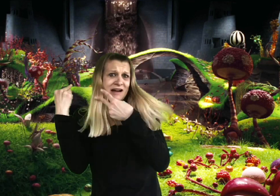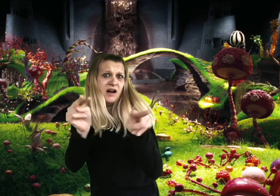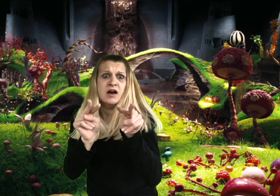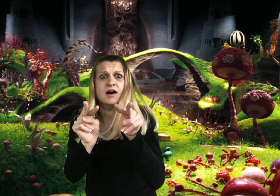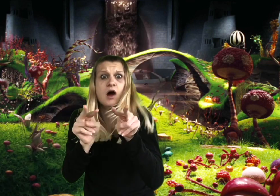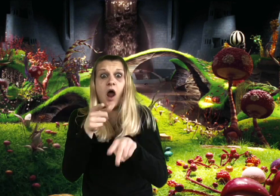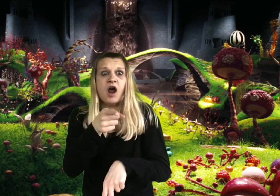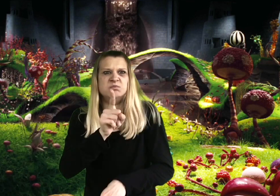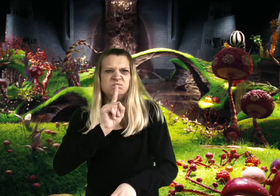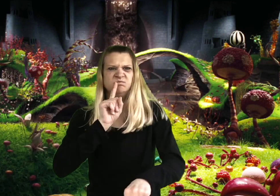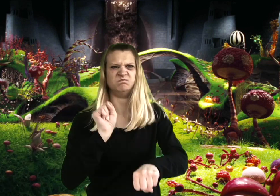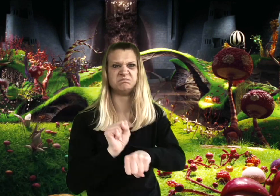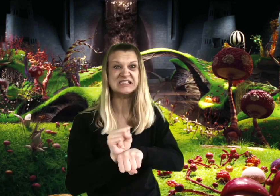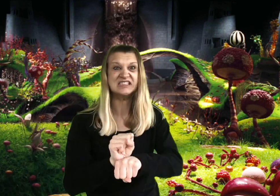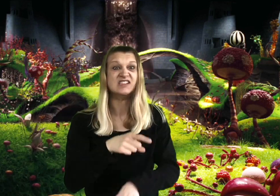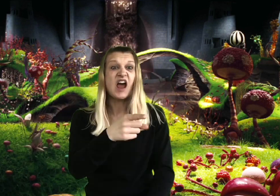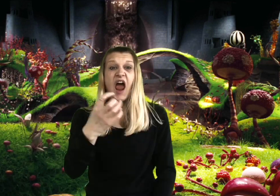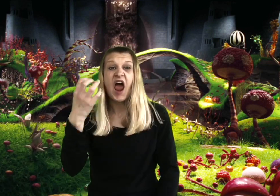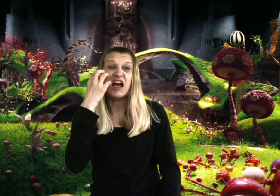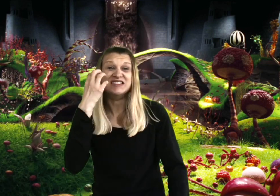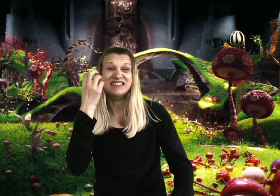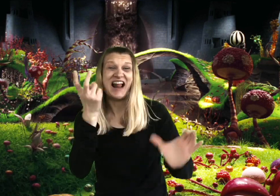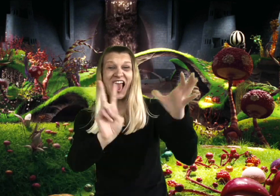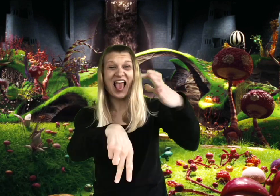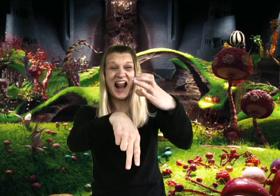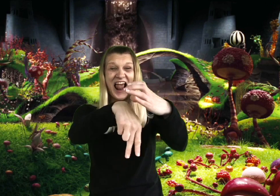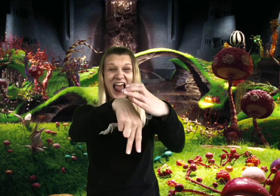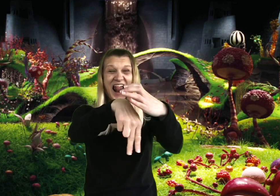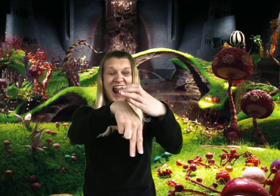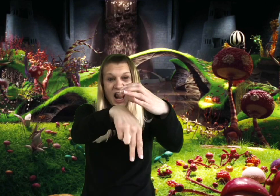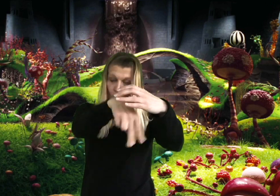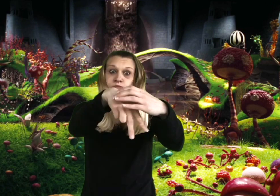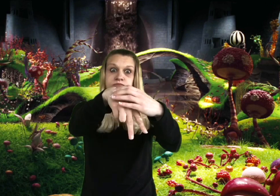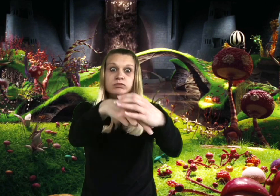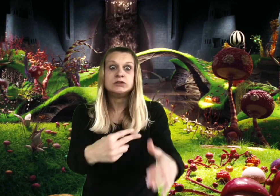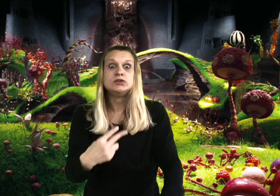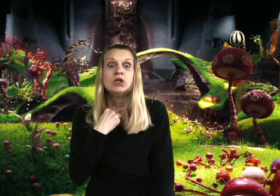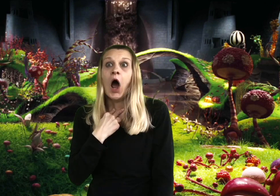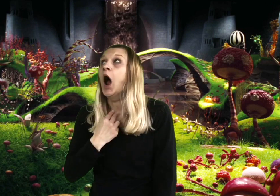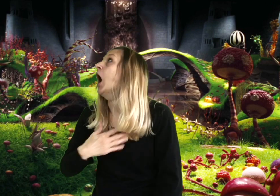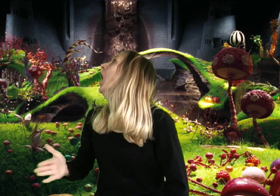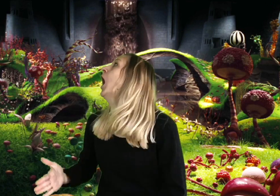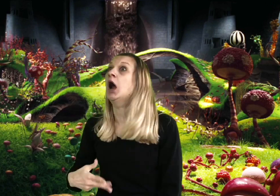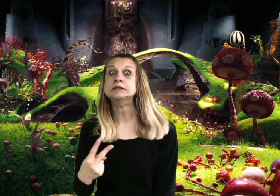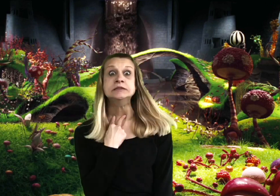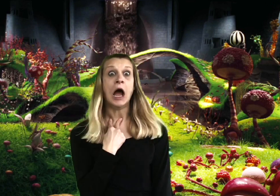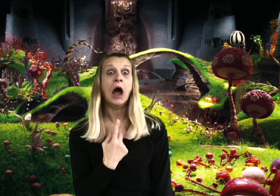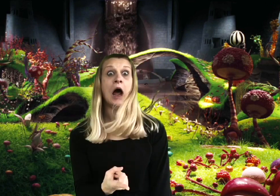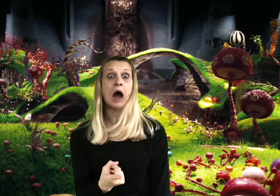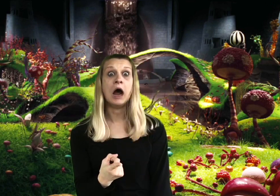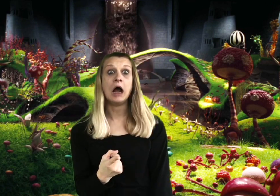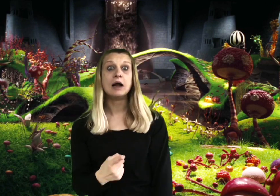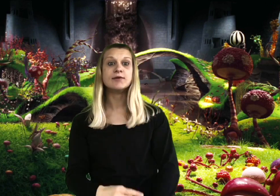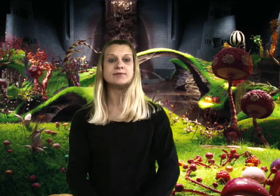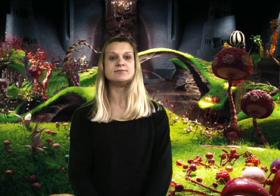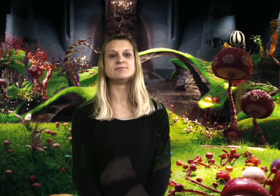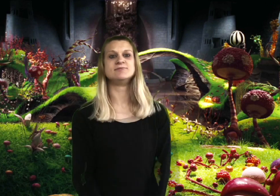"By golly, he has stuck!" said Charlie.